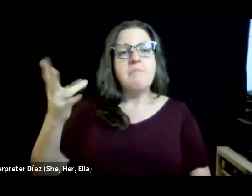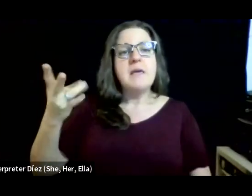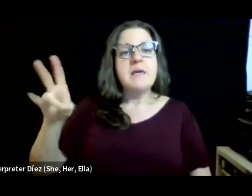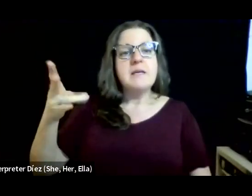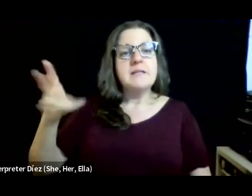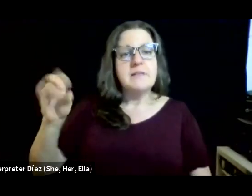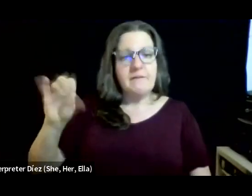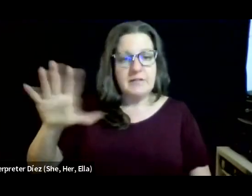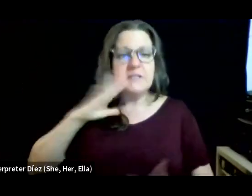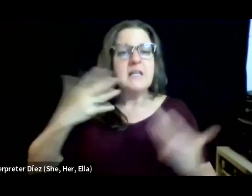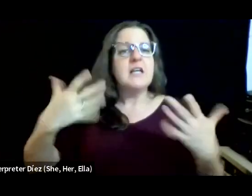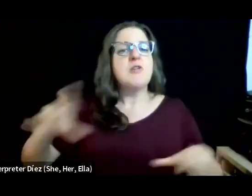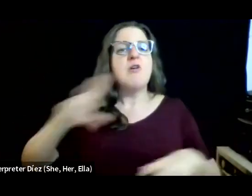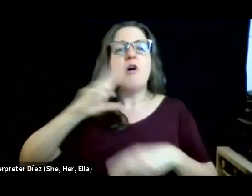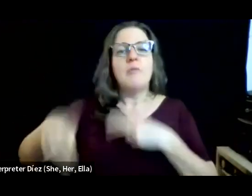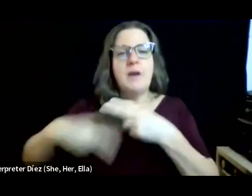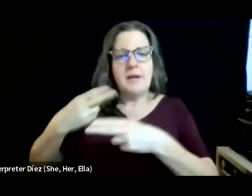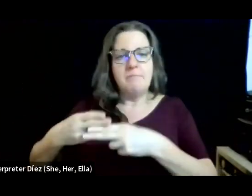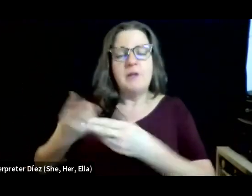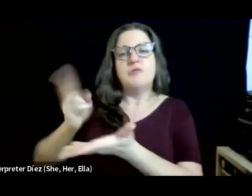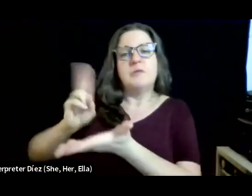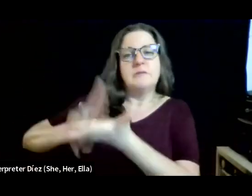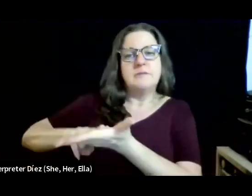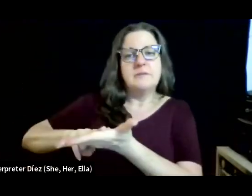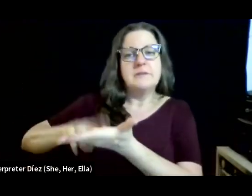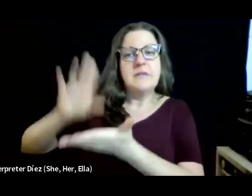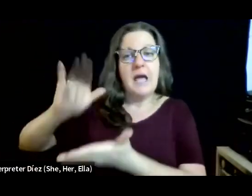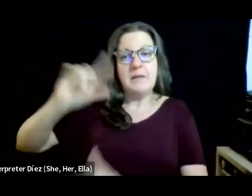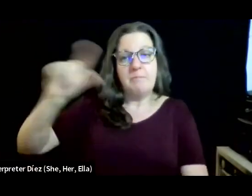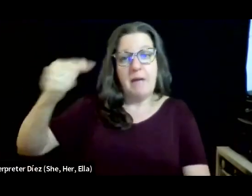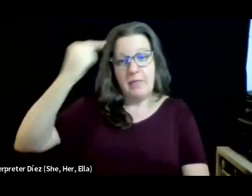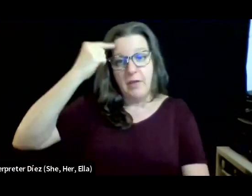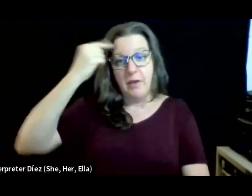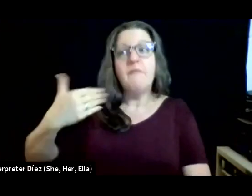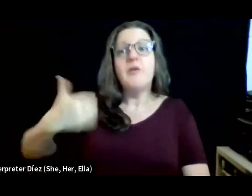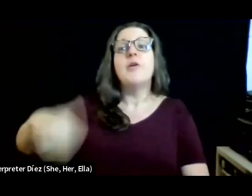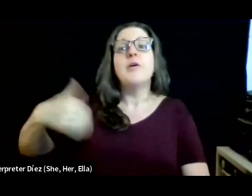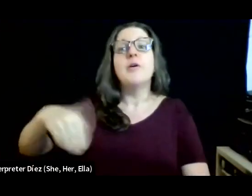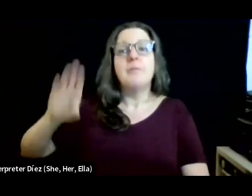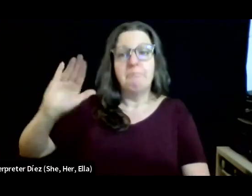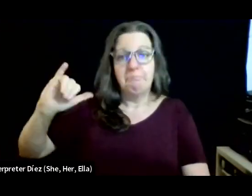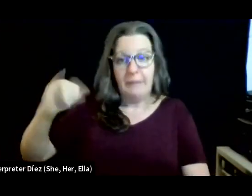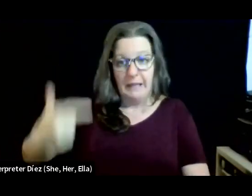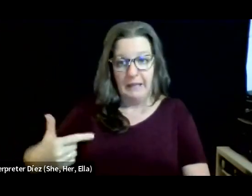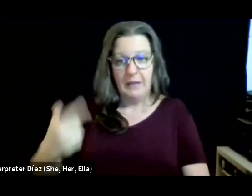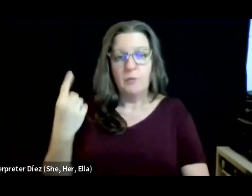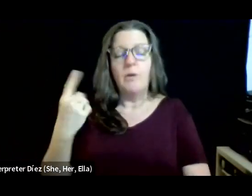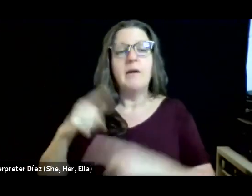mentioned was signed by the Hovernor was a big one. Uh, and then AB 1919,